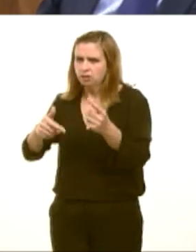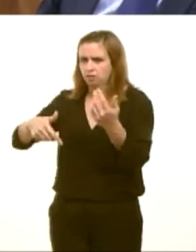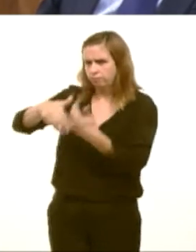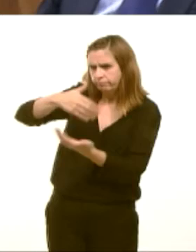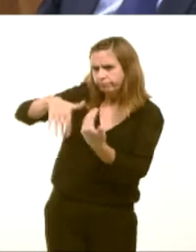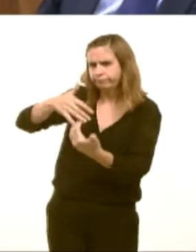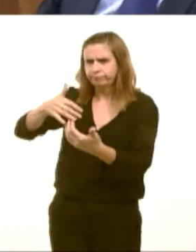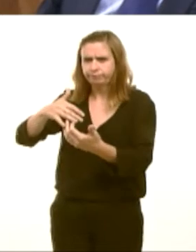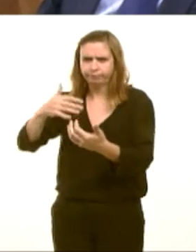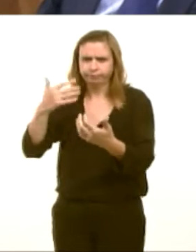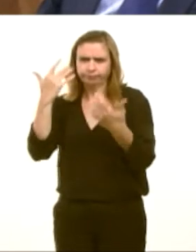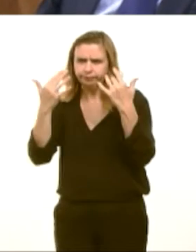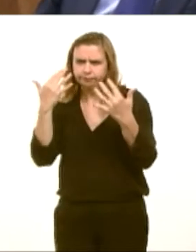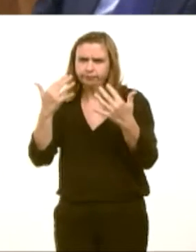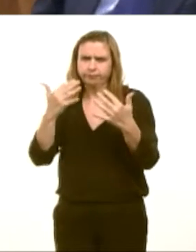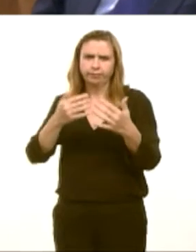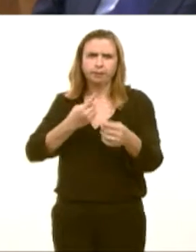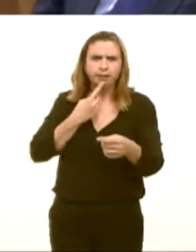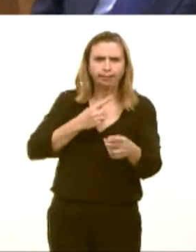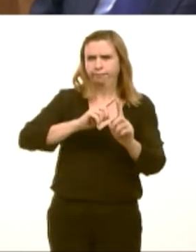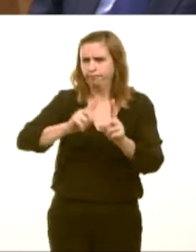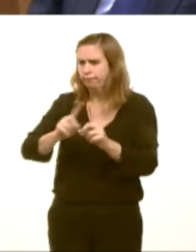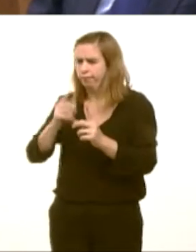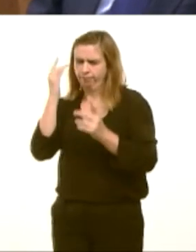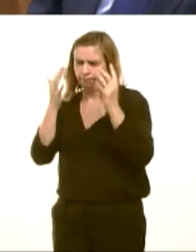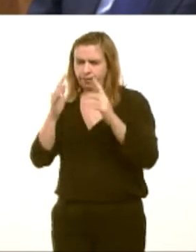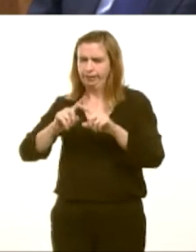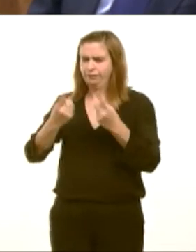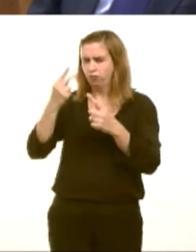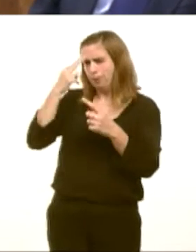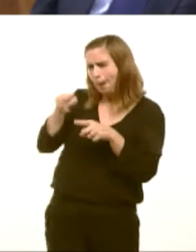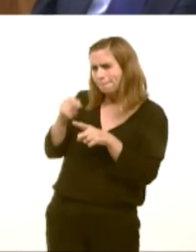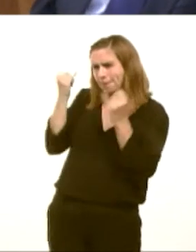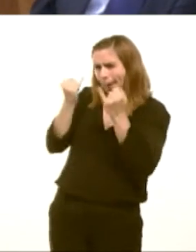with regard to lambs, and, of course, there are a number of issues about looking at whether